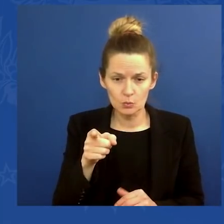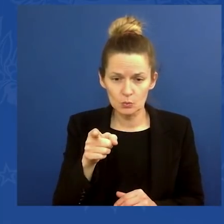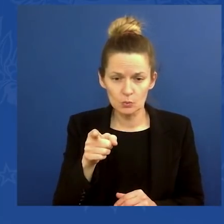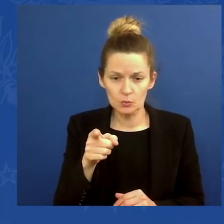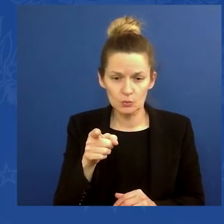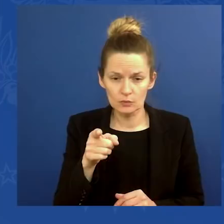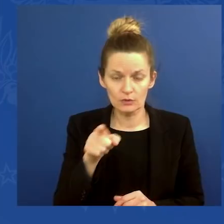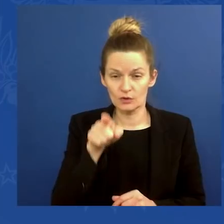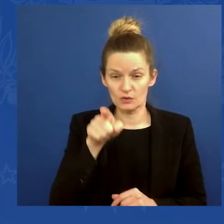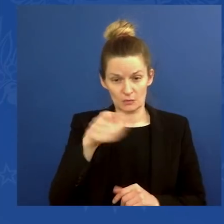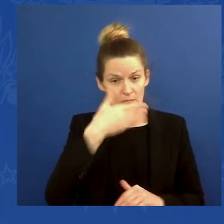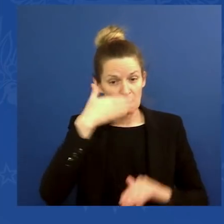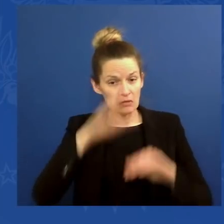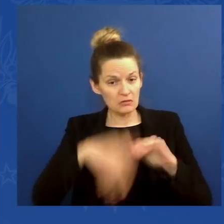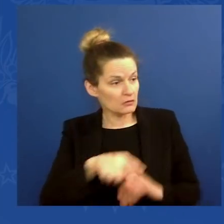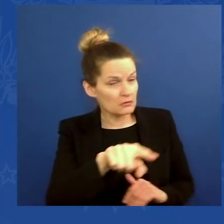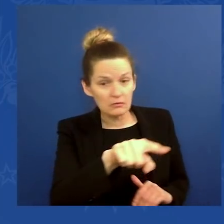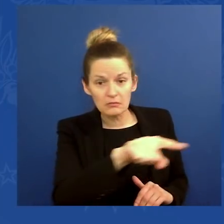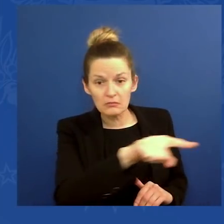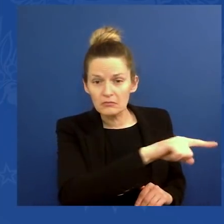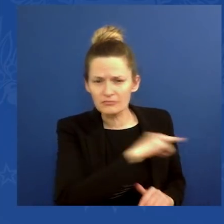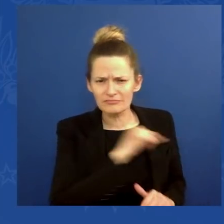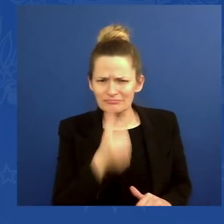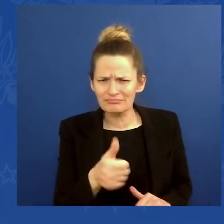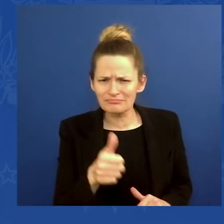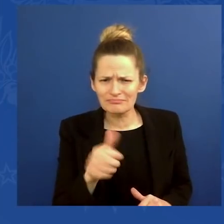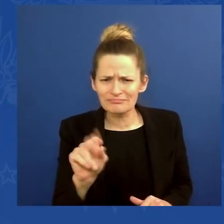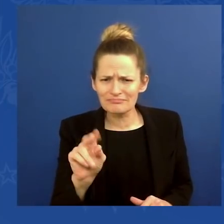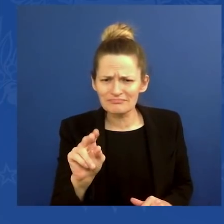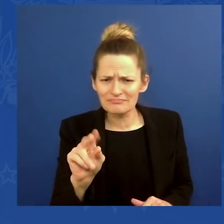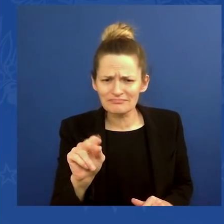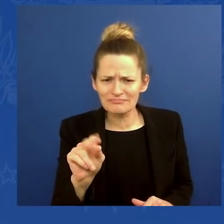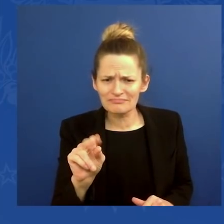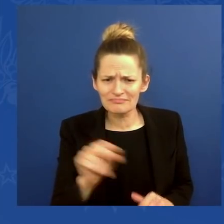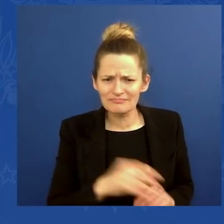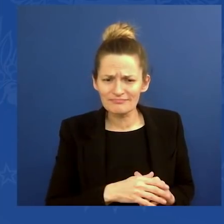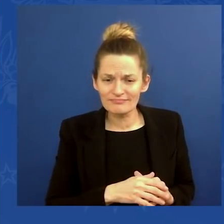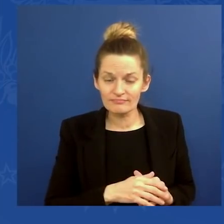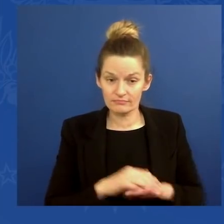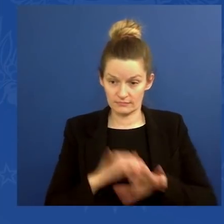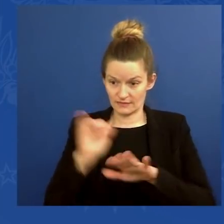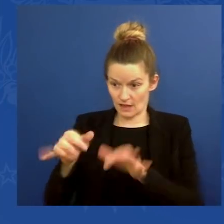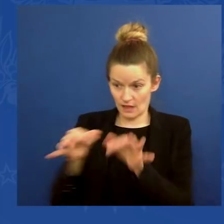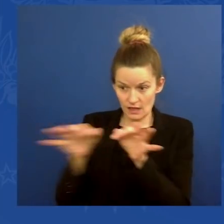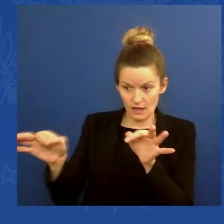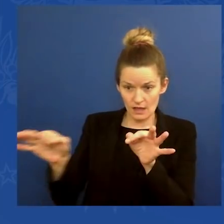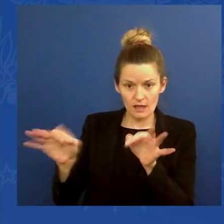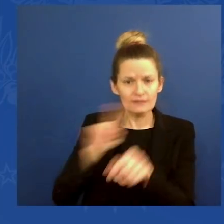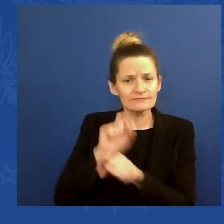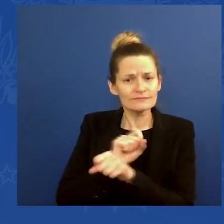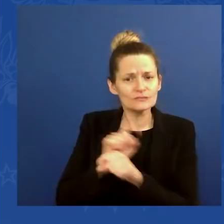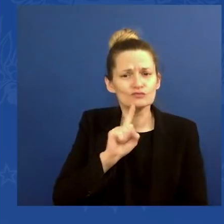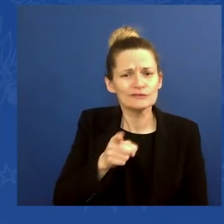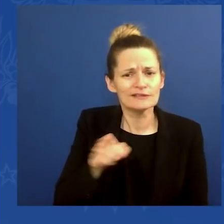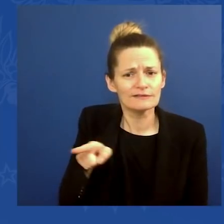Not a joke. "No one is better than you, but you're no better than anyone else." And it's real. It's real.